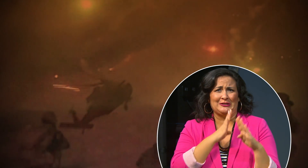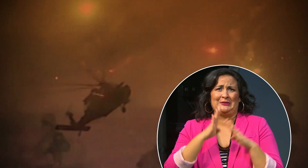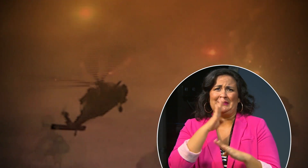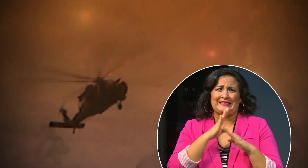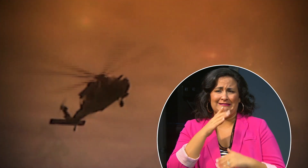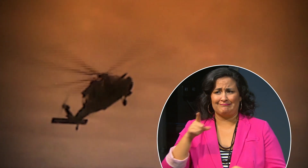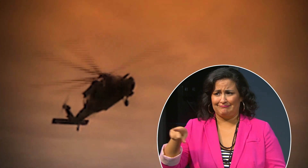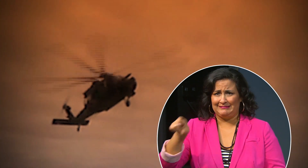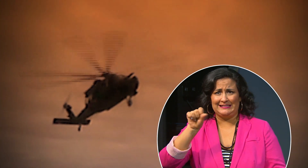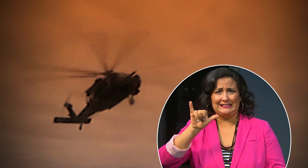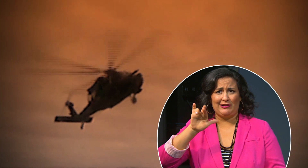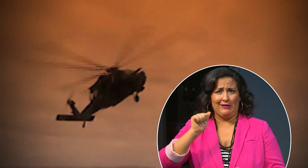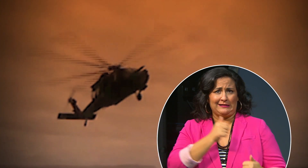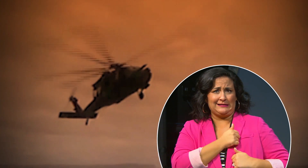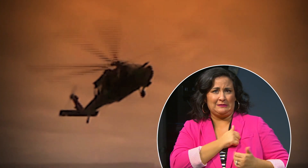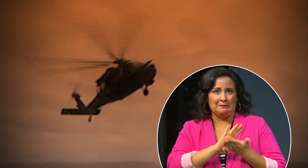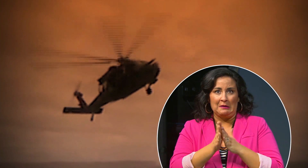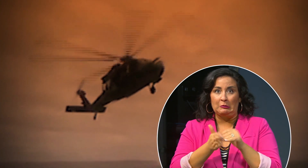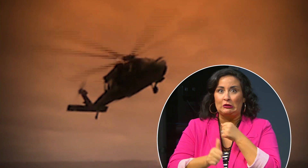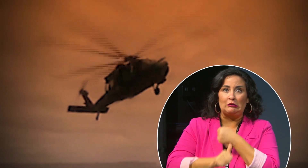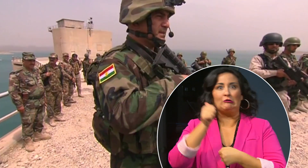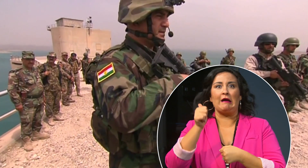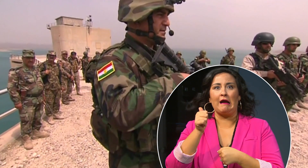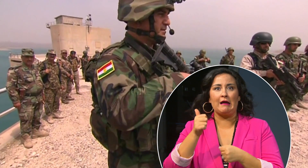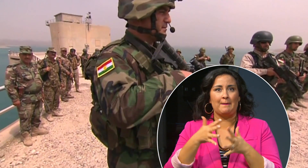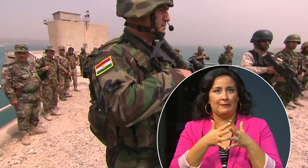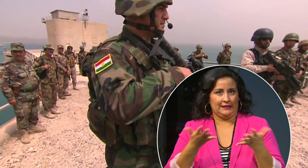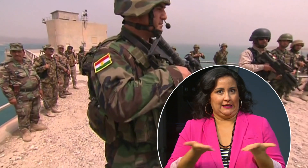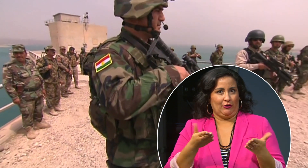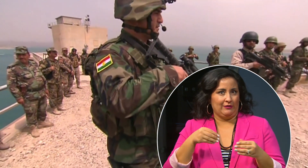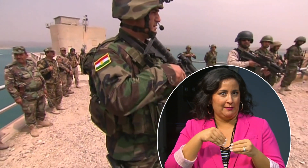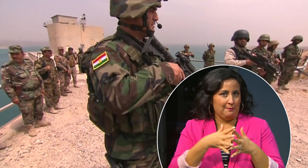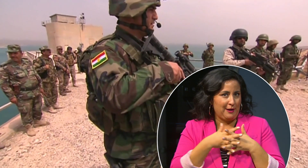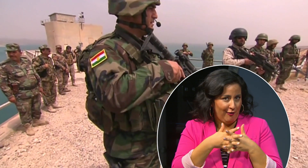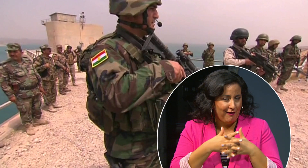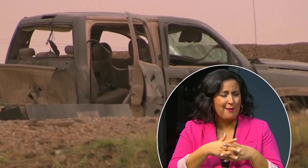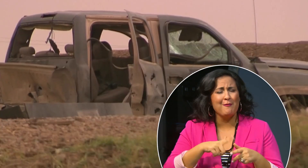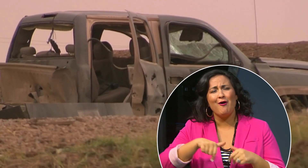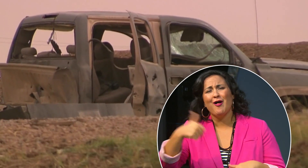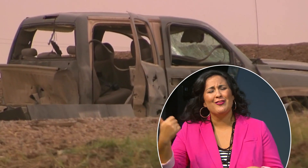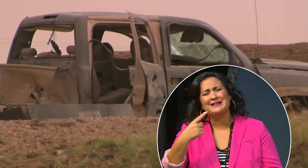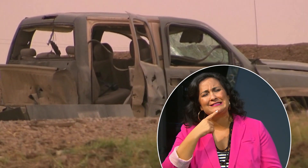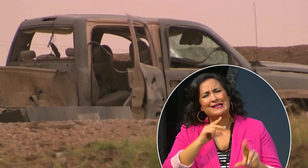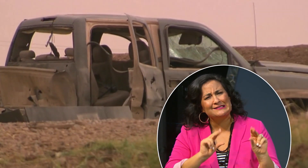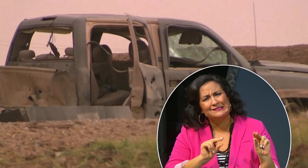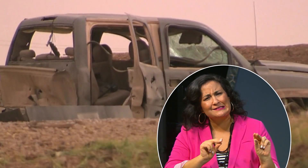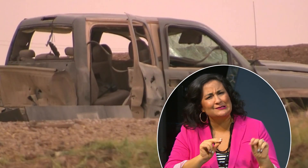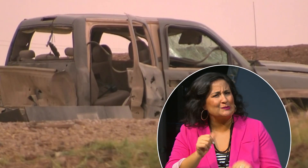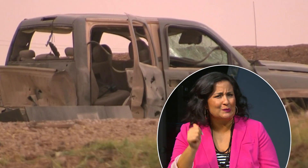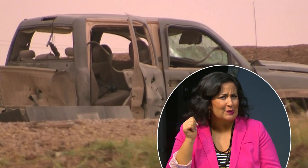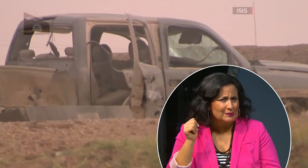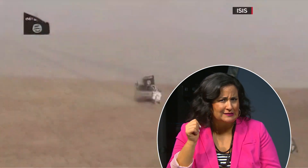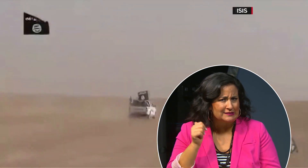to Americans here in the US but other say that might just be jumping to conclusions.